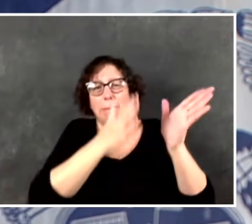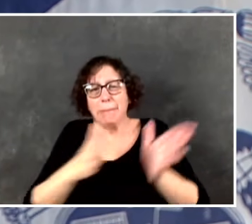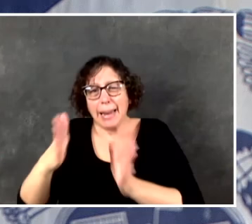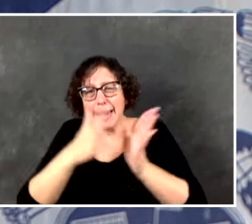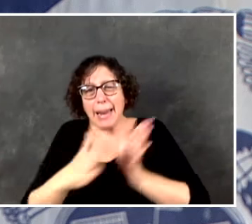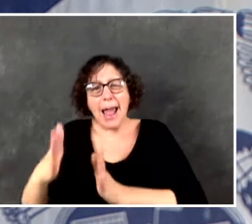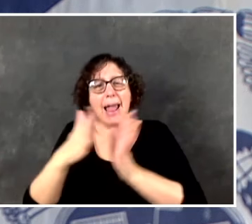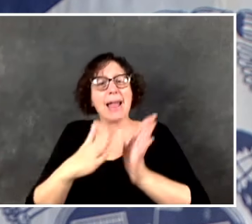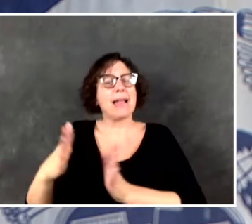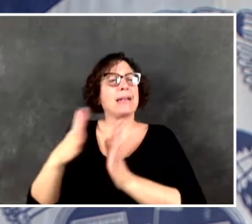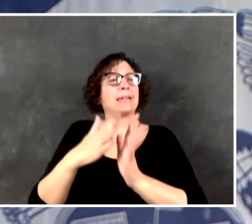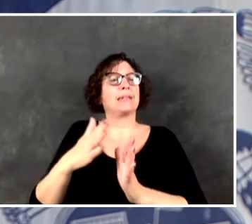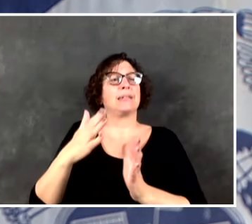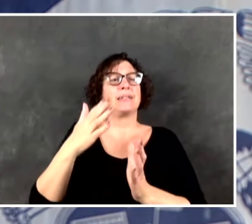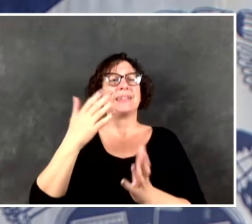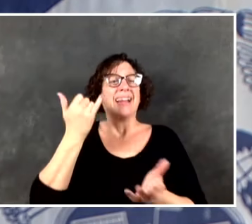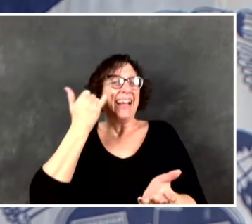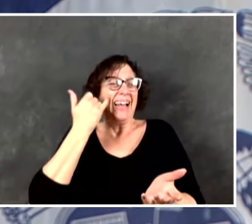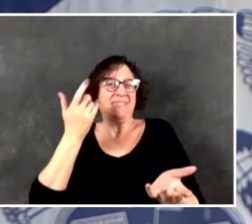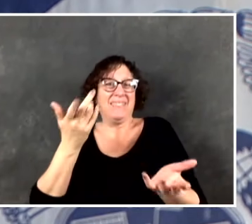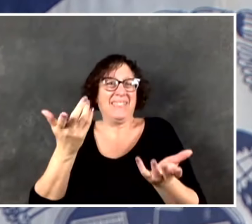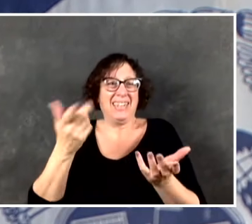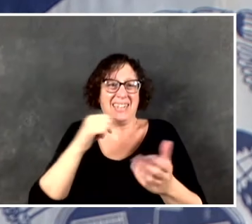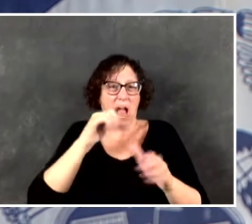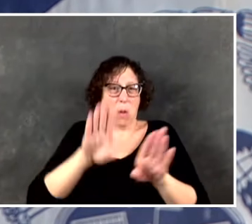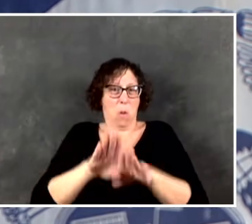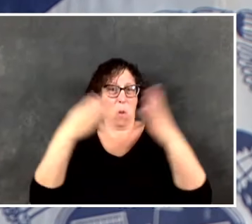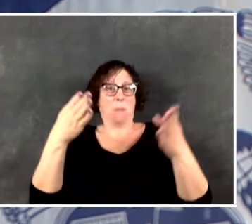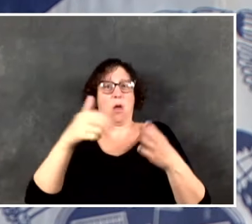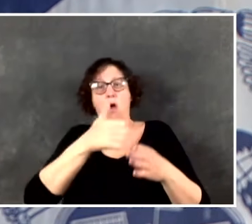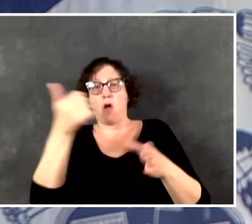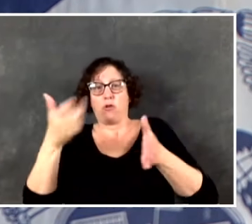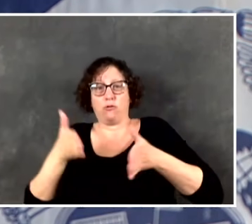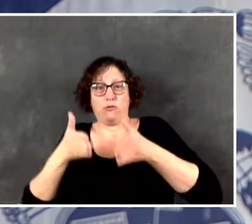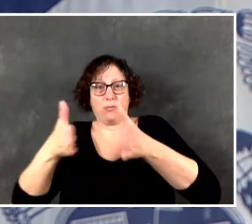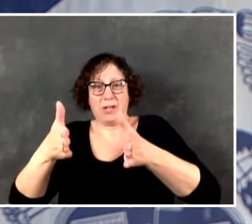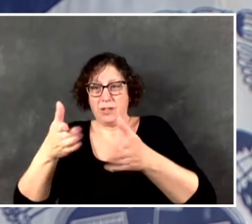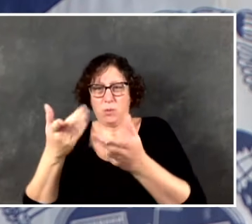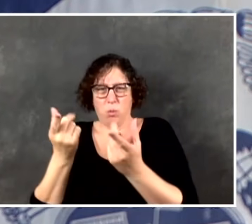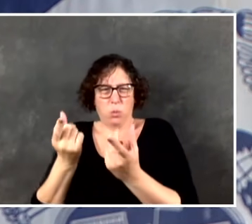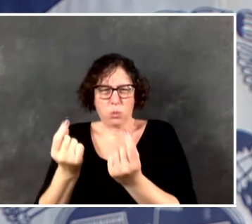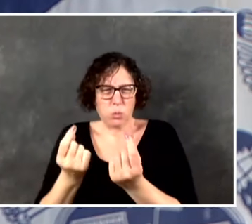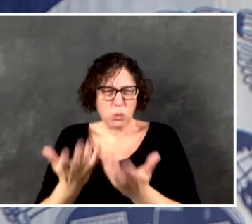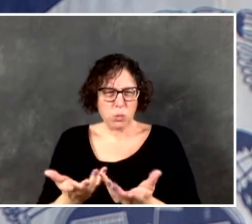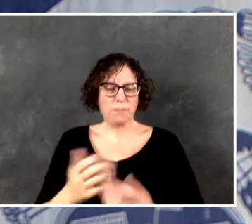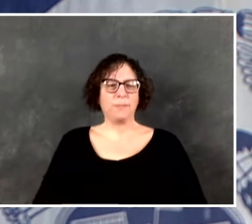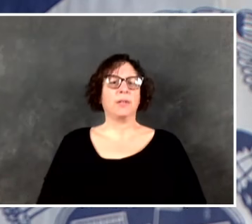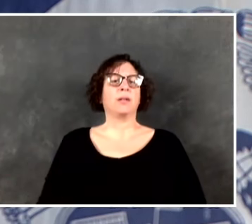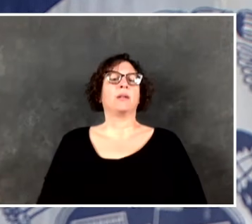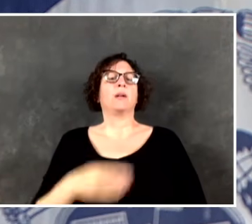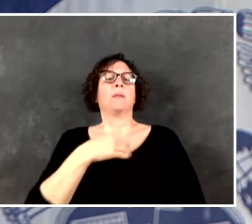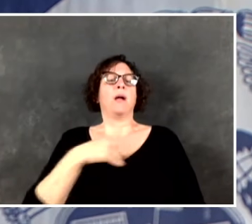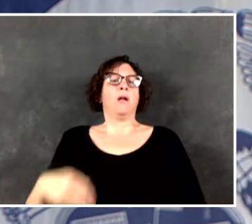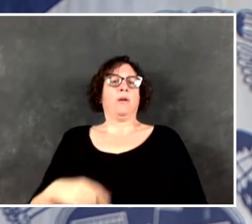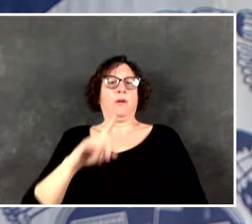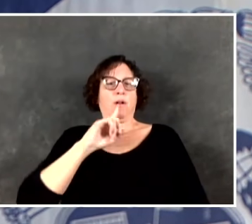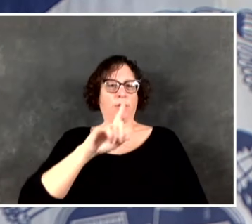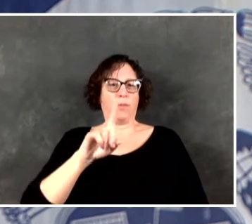ON WHAT YOU PLAN TO DO IF YOU DON'T SUPPORT AN OPEN STREET PL.AN RIGHT NOW IT'S SPECIFICALLY